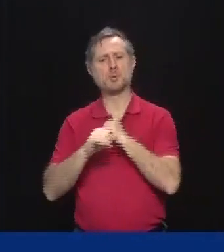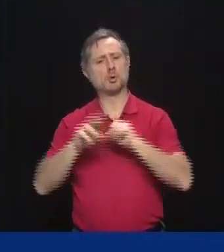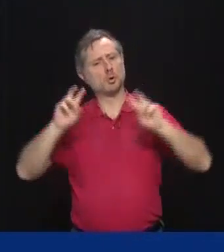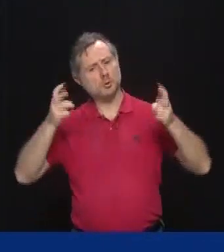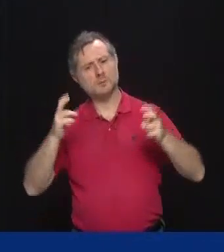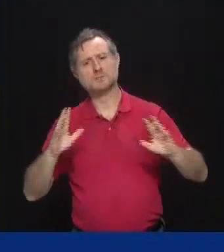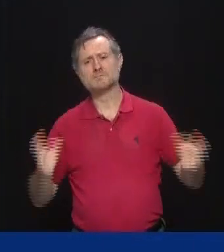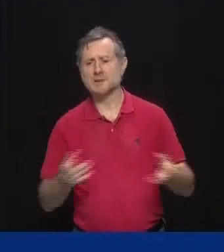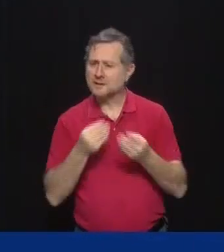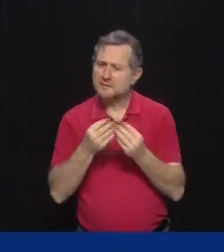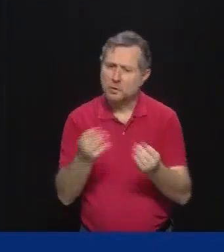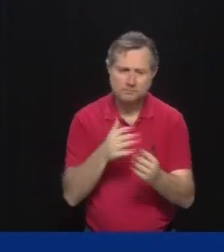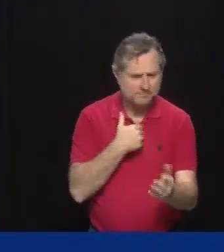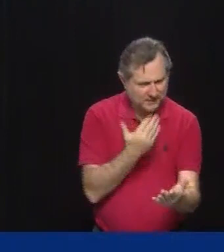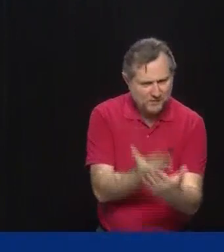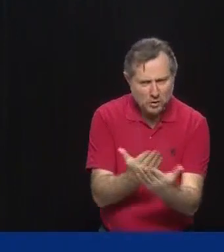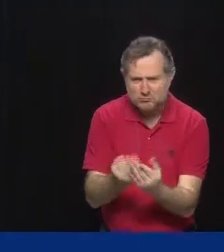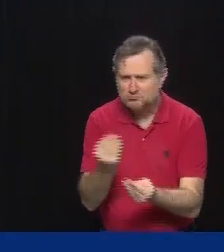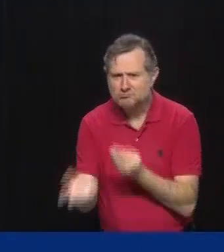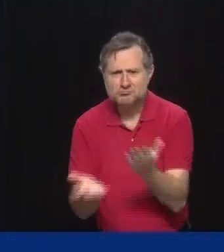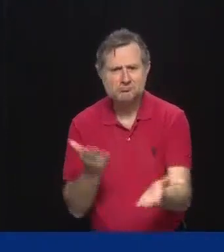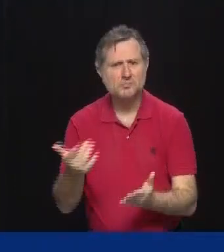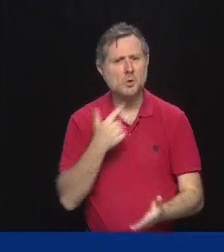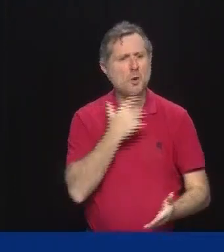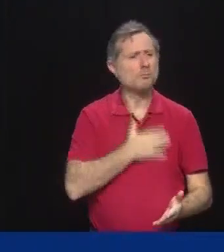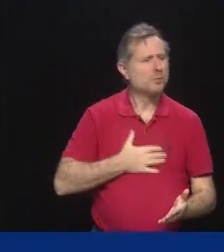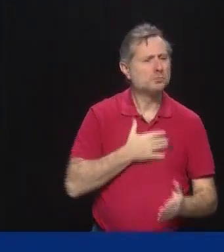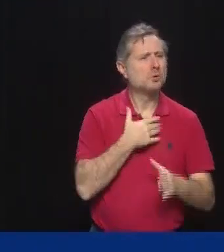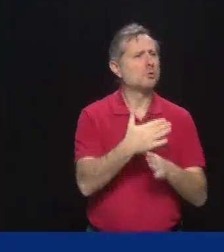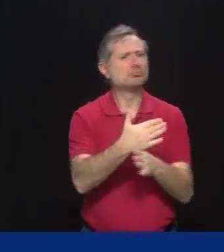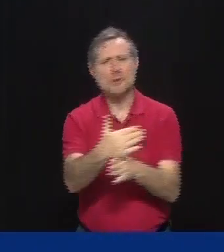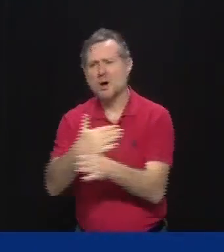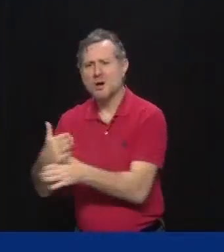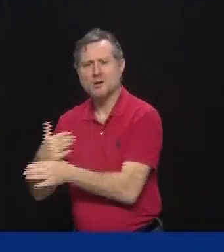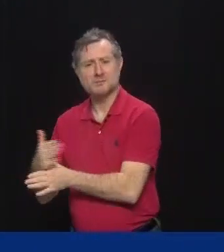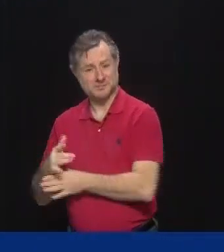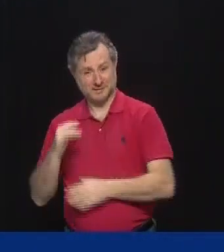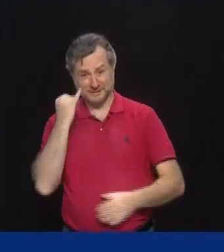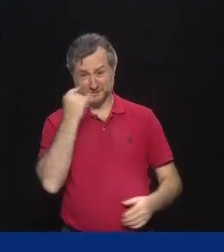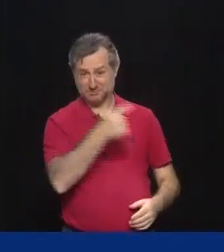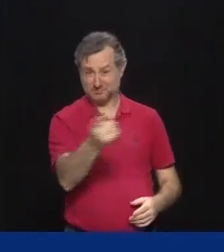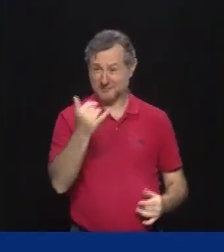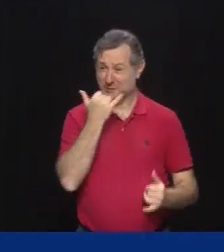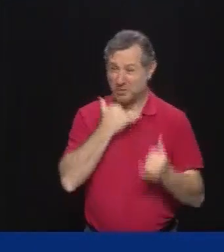IT IS DANGEROUS. WE WANT PEOPLE TO GET OUT THE FACTS.